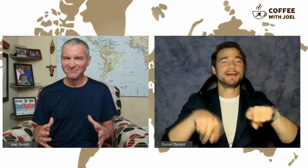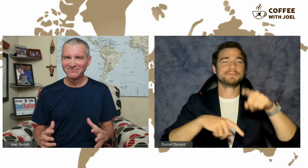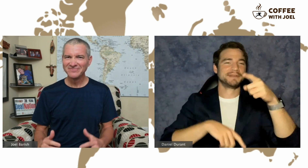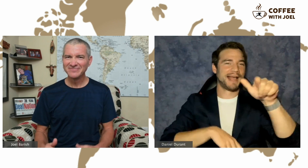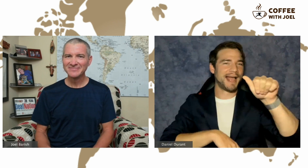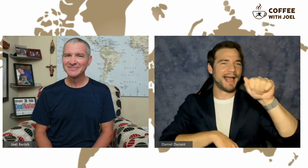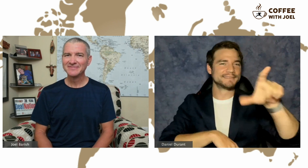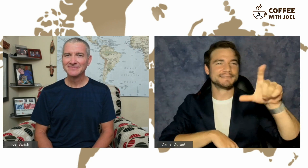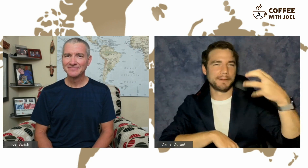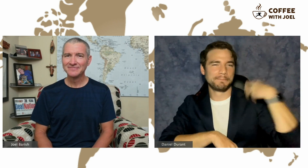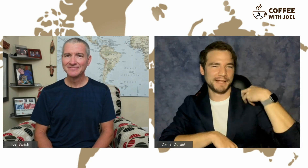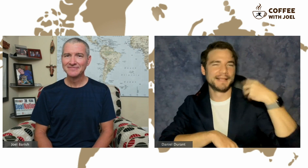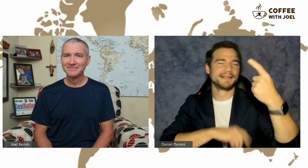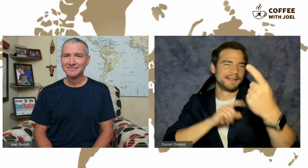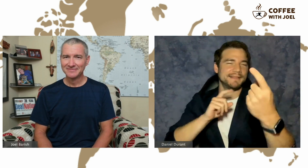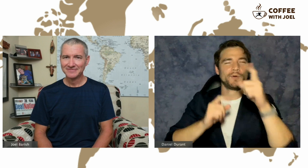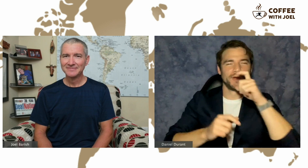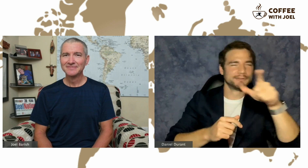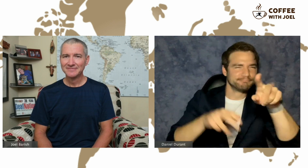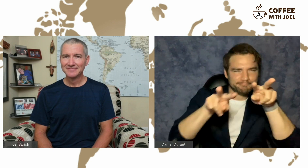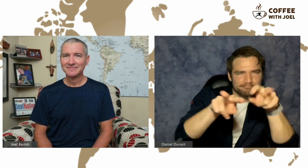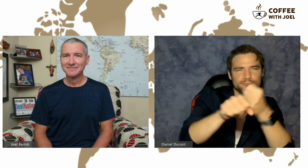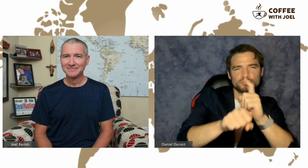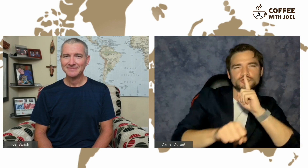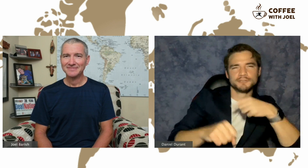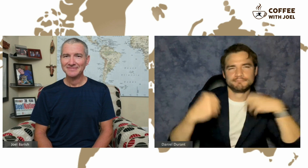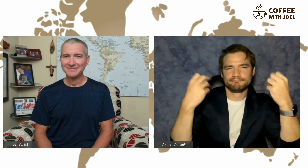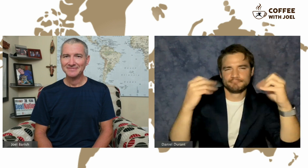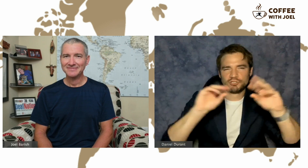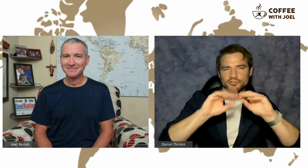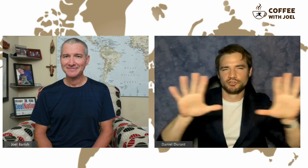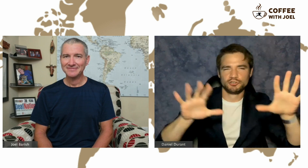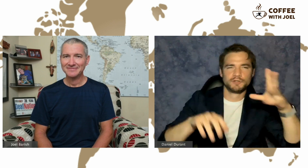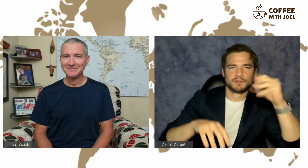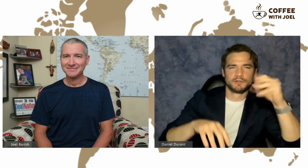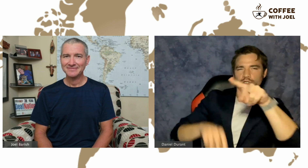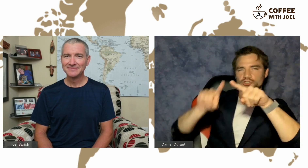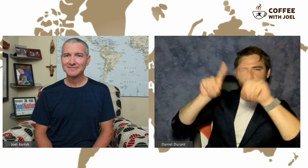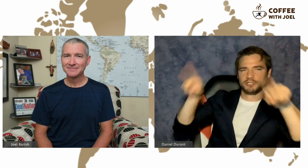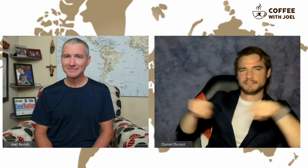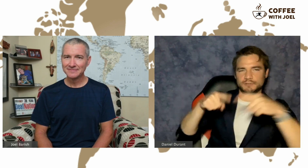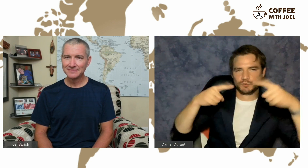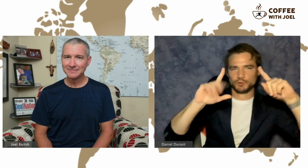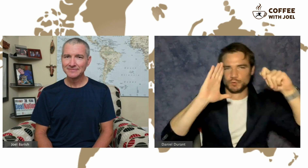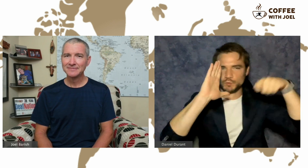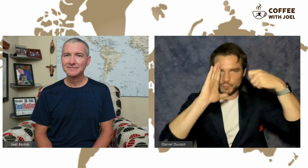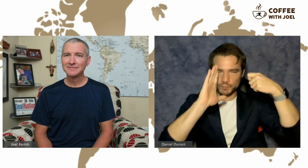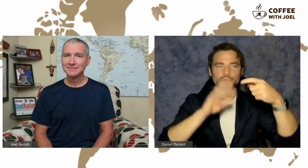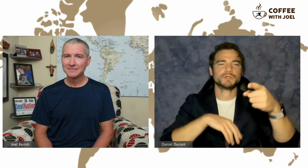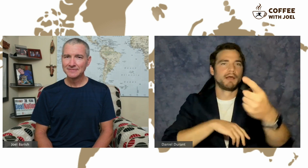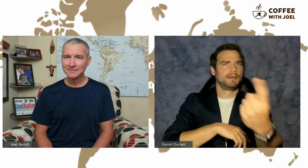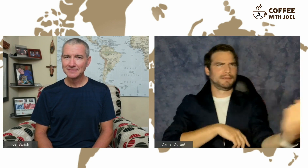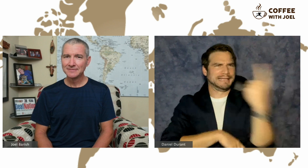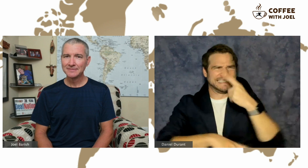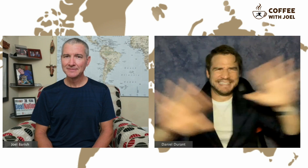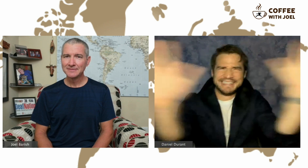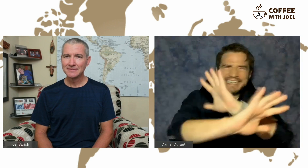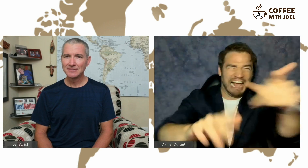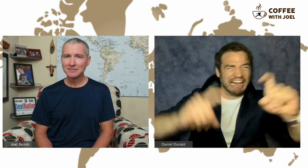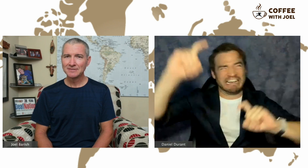and what happened is the ASL master who wanted to make sure I signed clearly and looked at the screen during recording told me